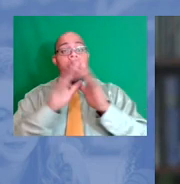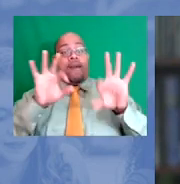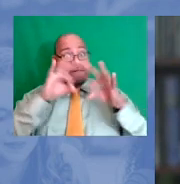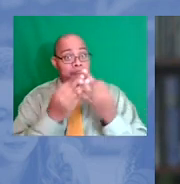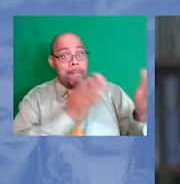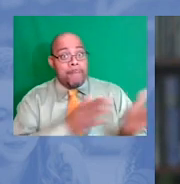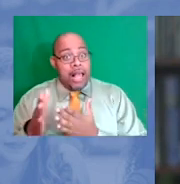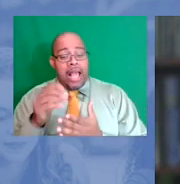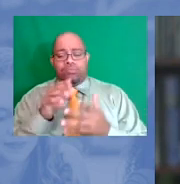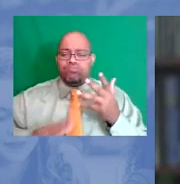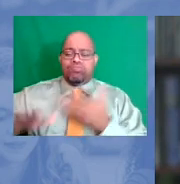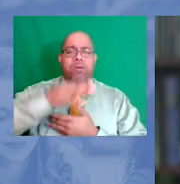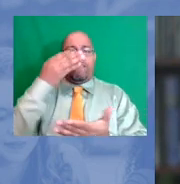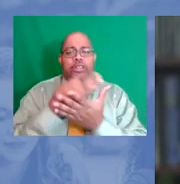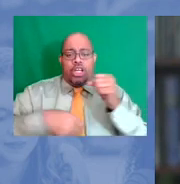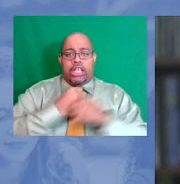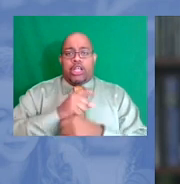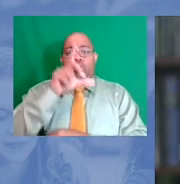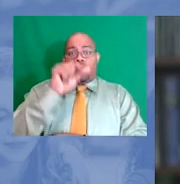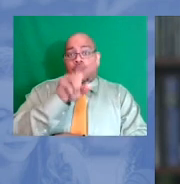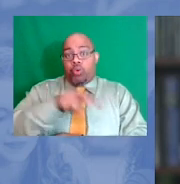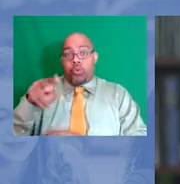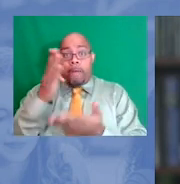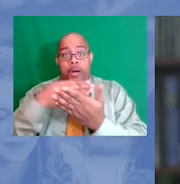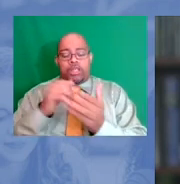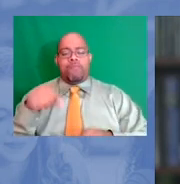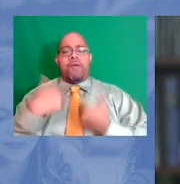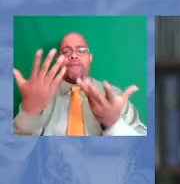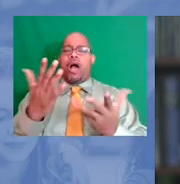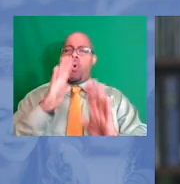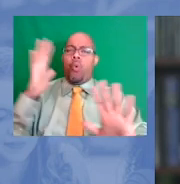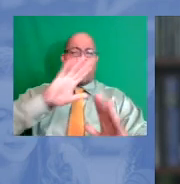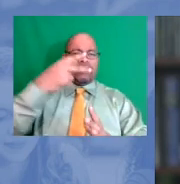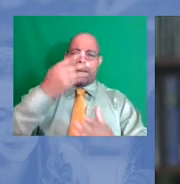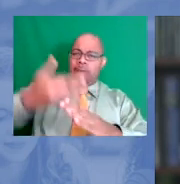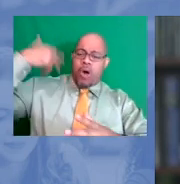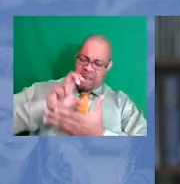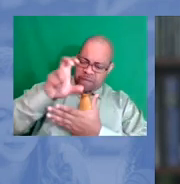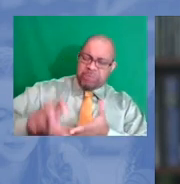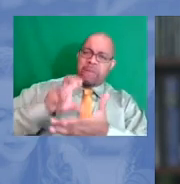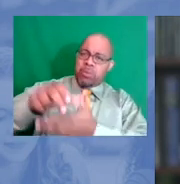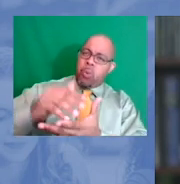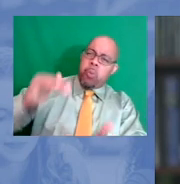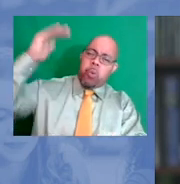YEAR 2022 BUDGET PROVIDE UNPRECEDENTED INVESTMENTS IN EDUCATIONAL EQUITY.